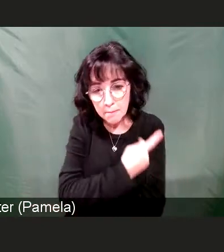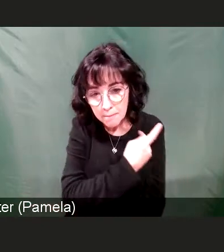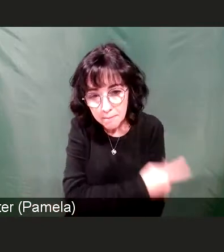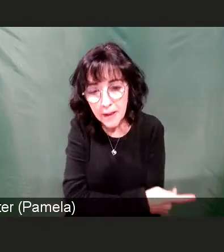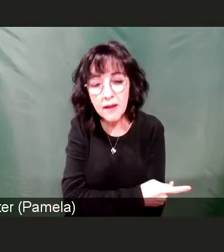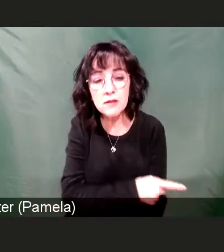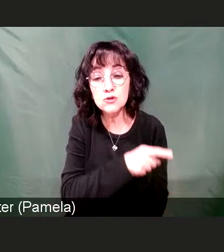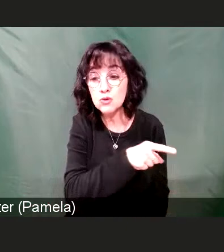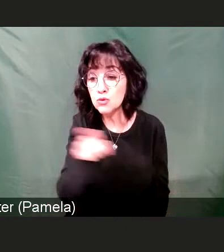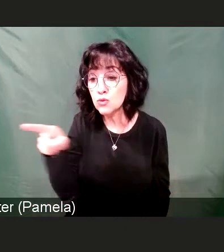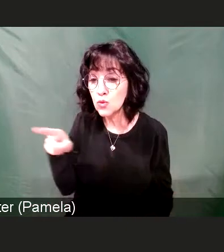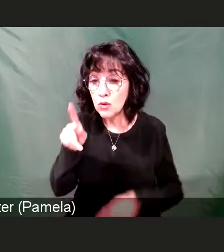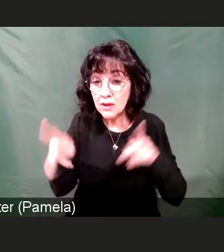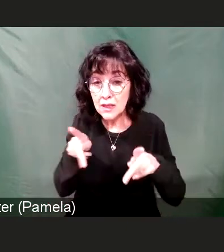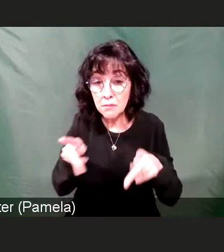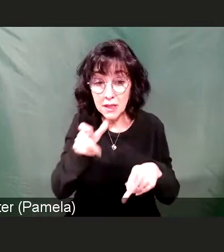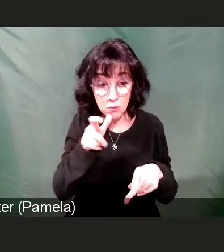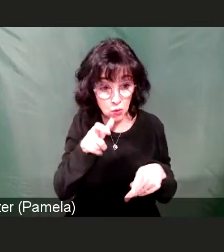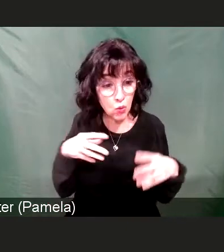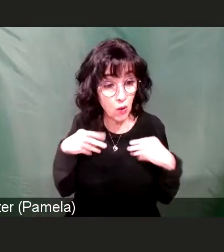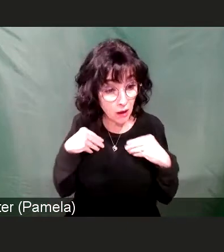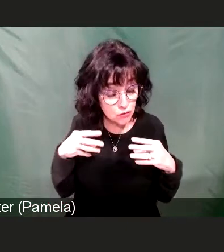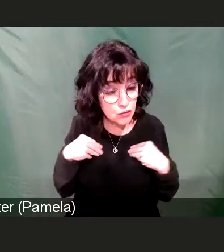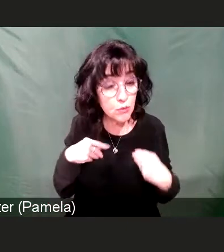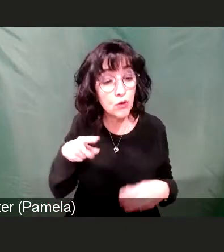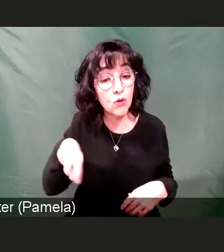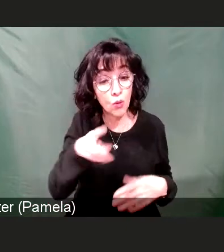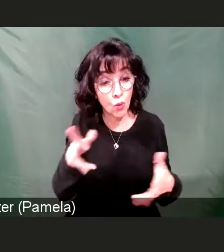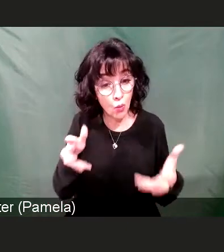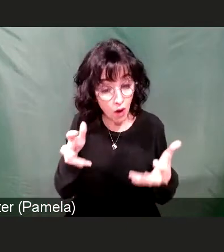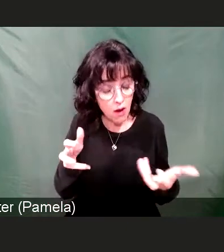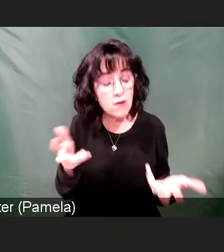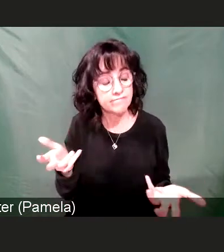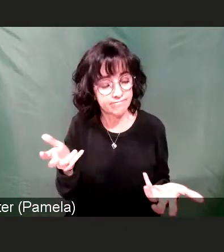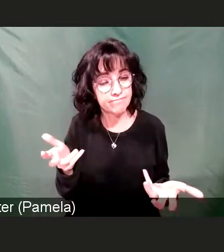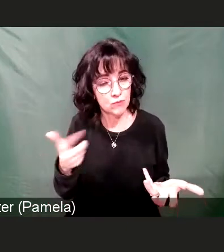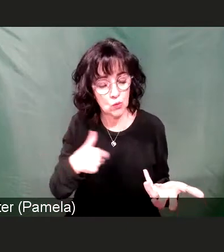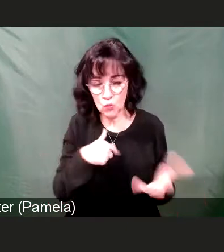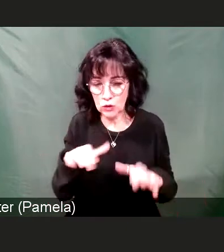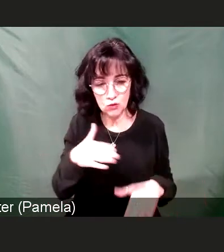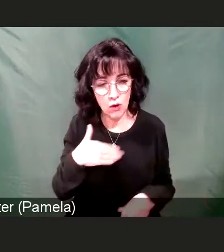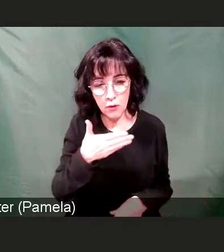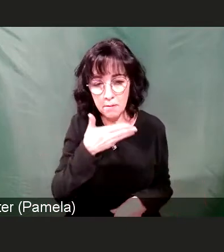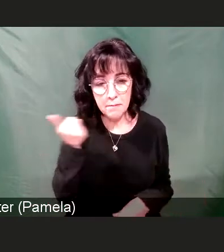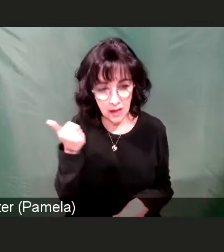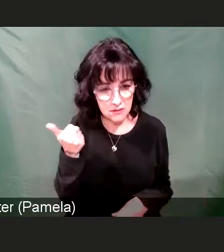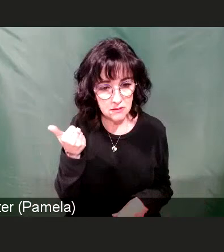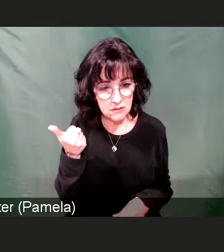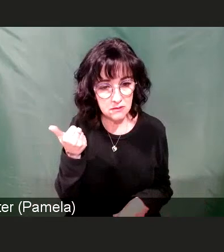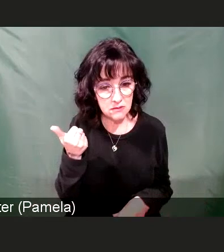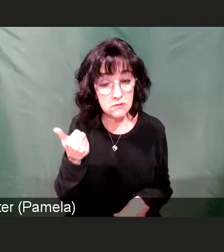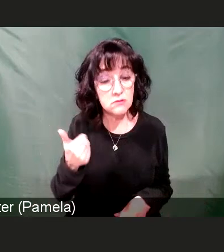who is eligible for vaccine, we are doing our best. We have established a waiting list